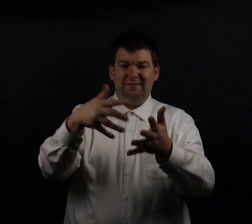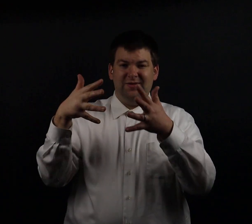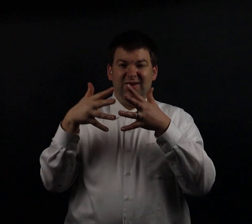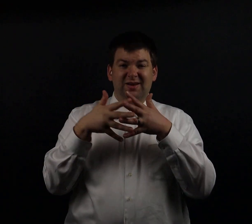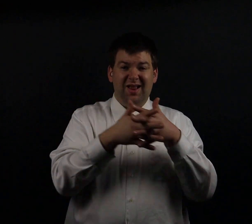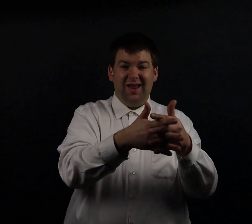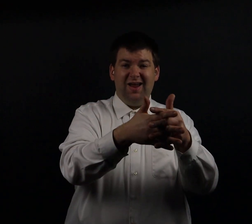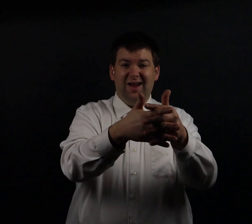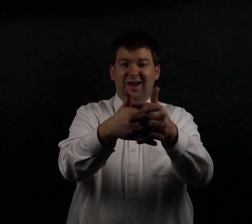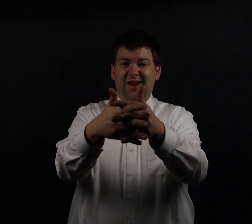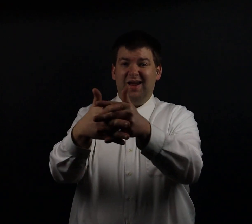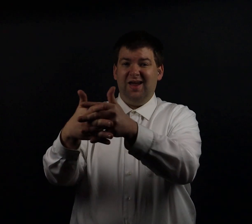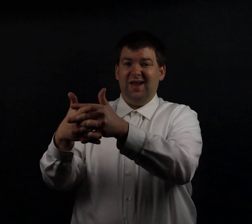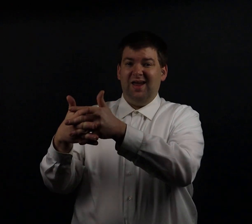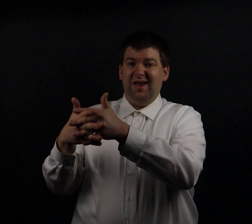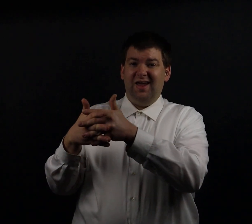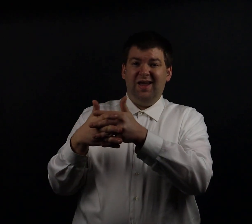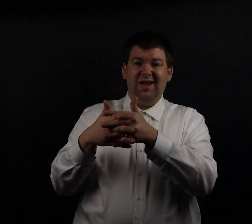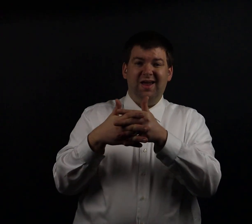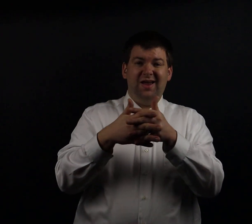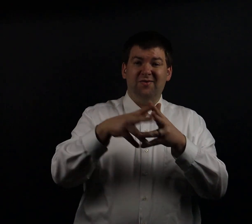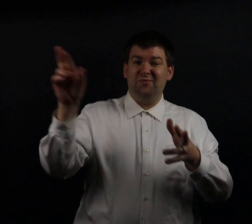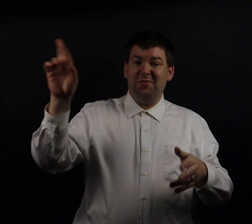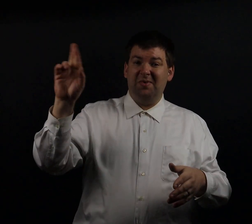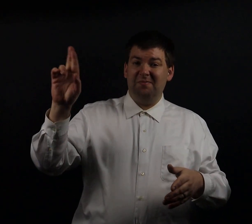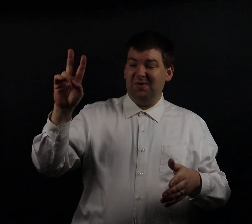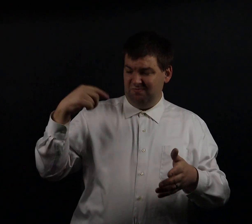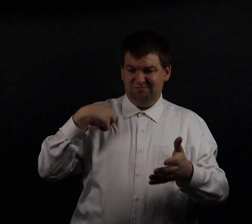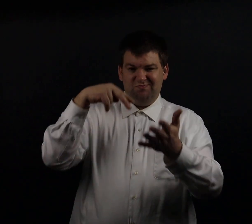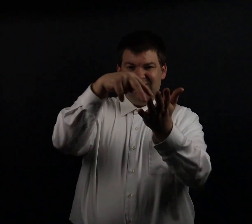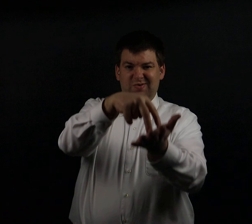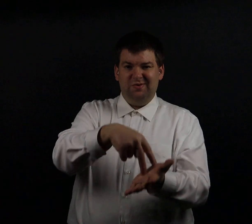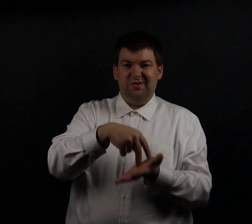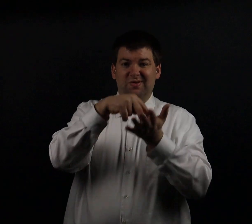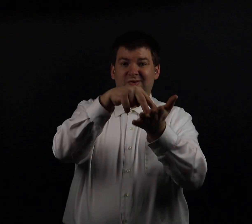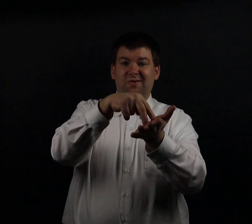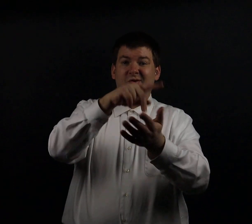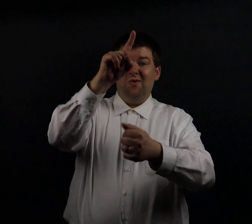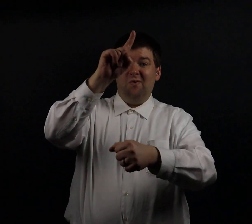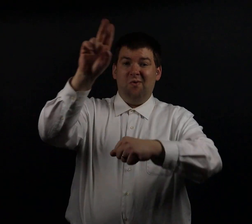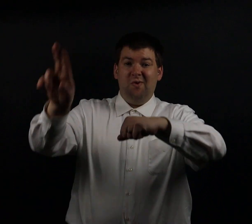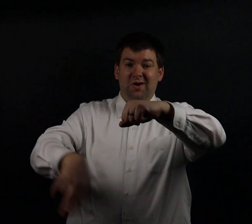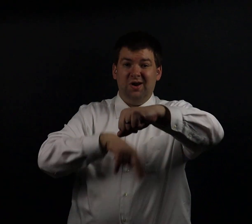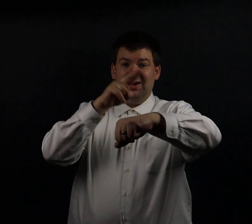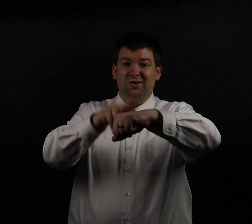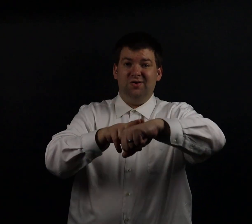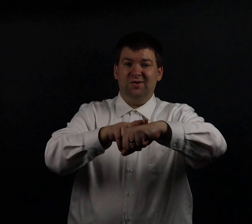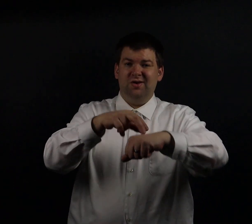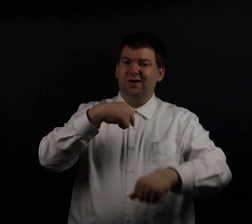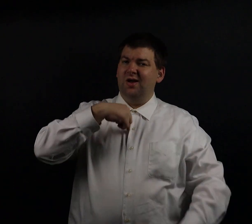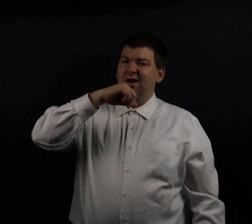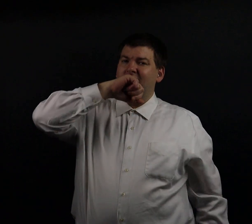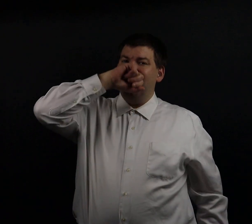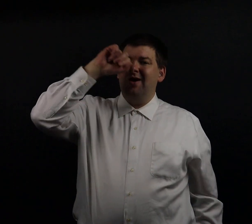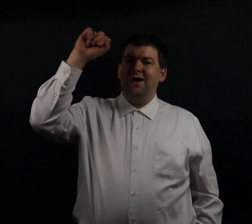I love this land, And to the Republic for which it stands, one nation